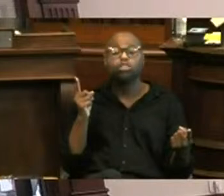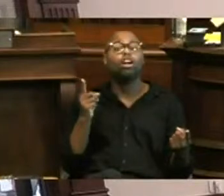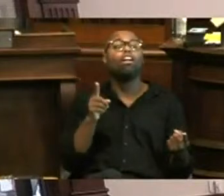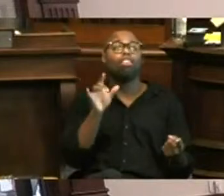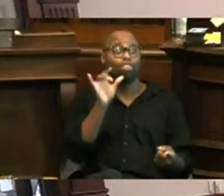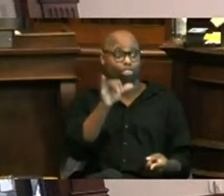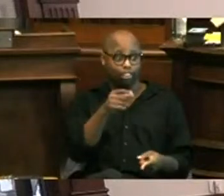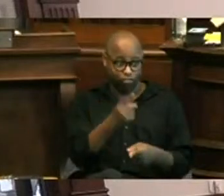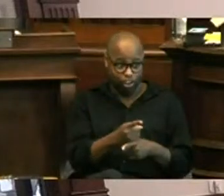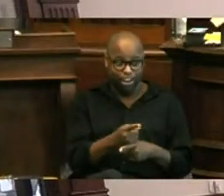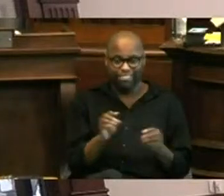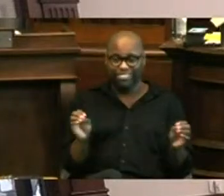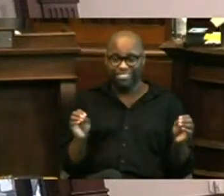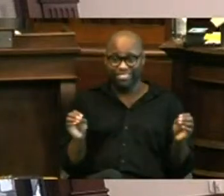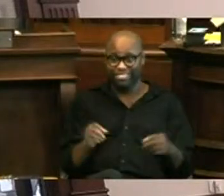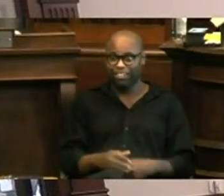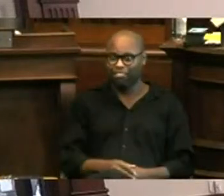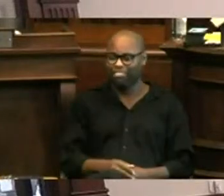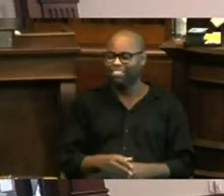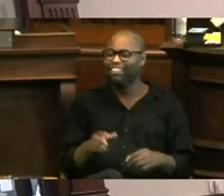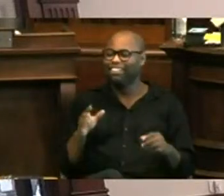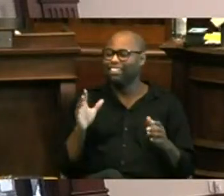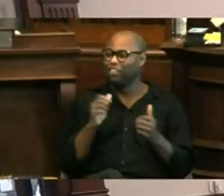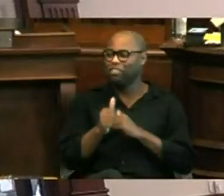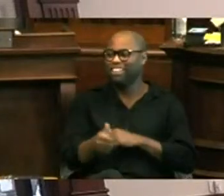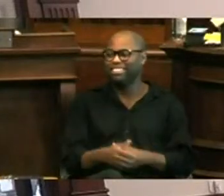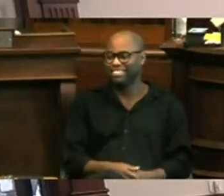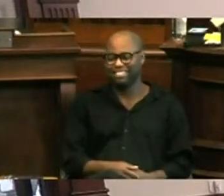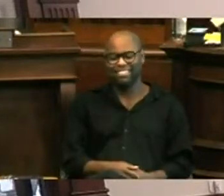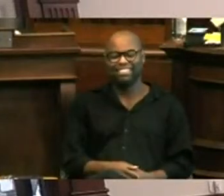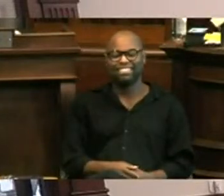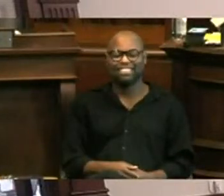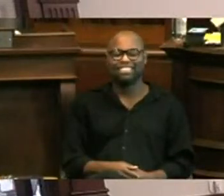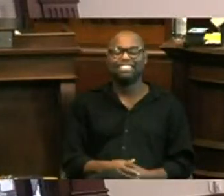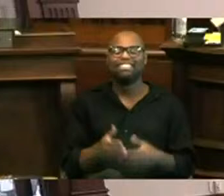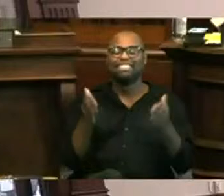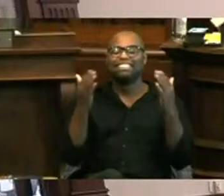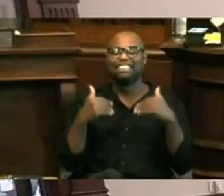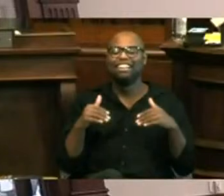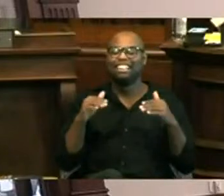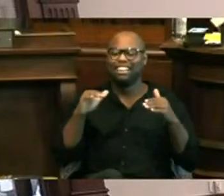affordable housing in the city of Rochester. Please say aye. Aye aye. All opposed? Yeah.